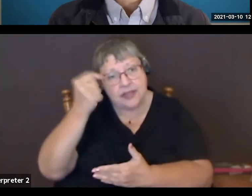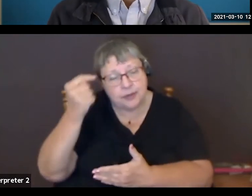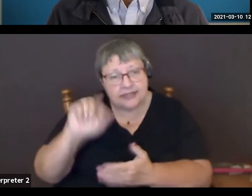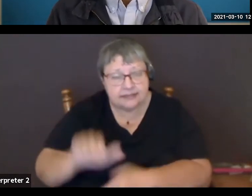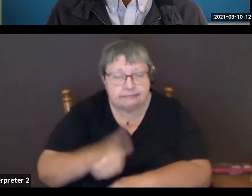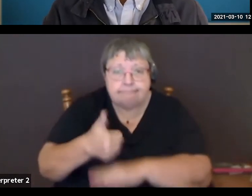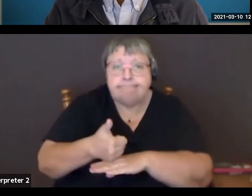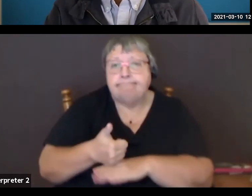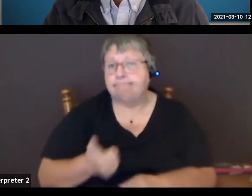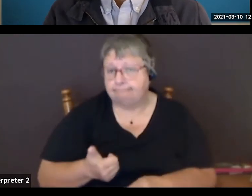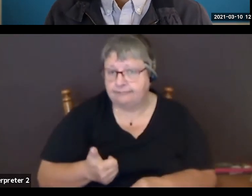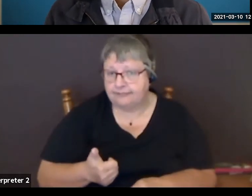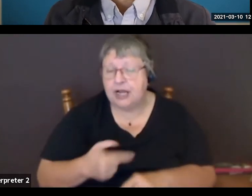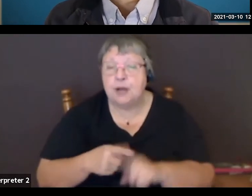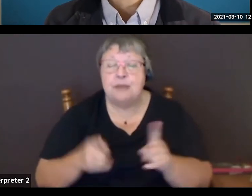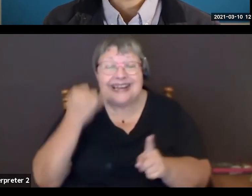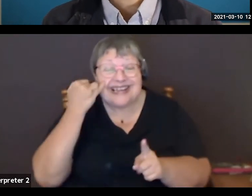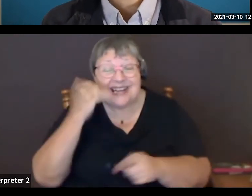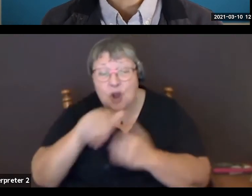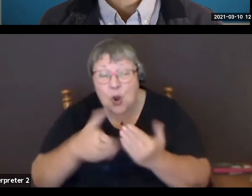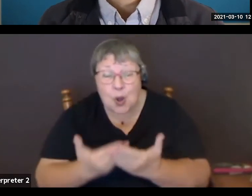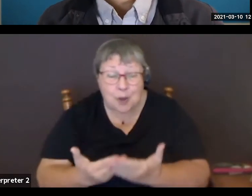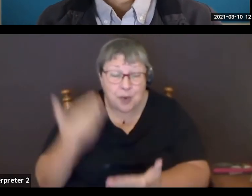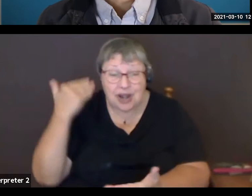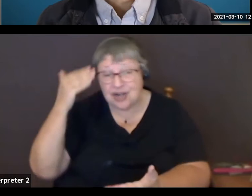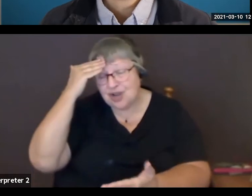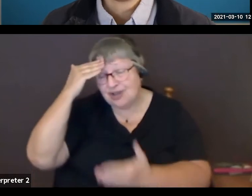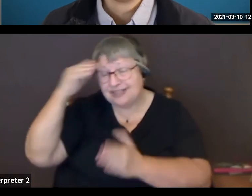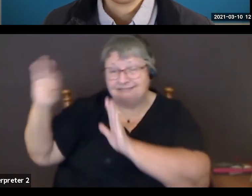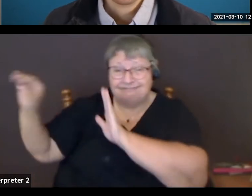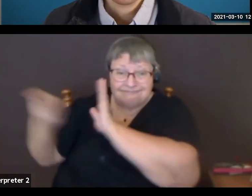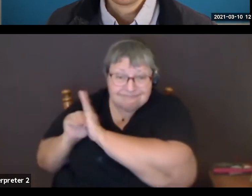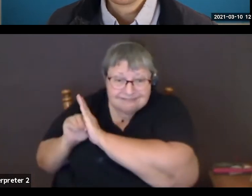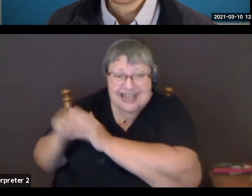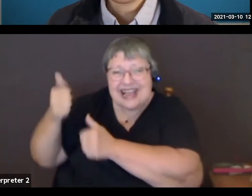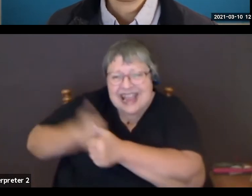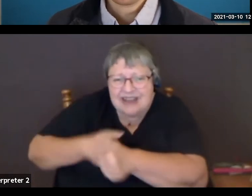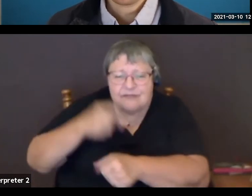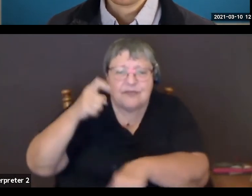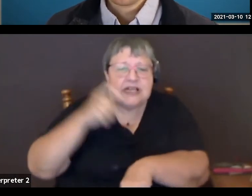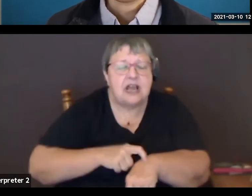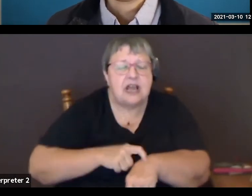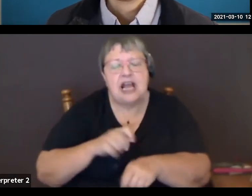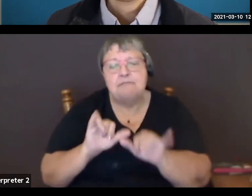But if all prior knowledge is invalidated every time an engineer makes a change.